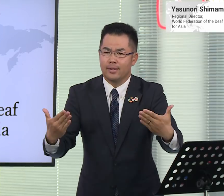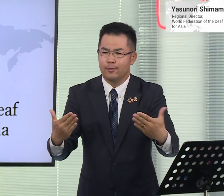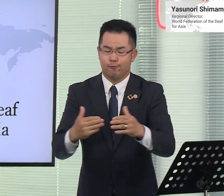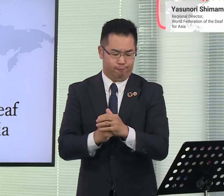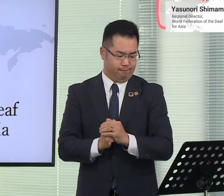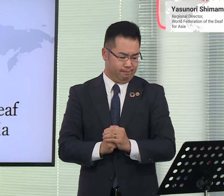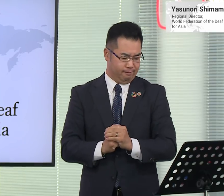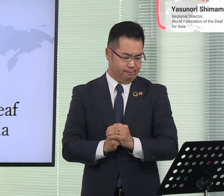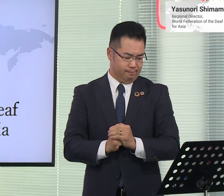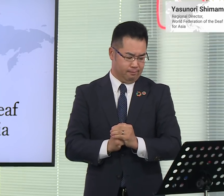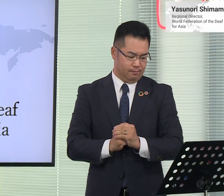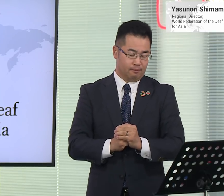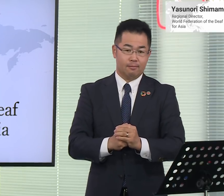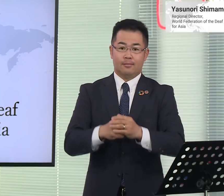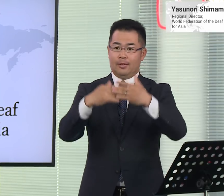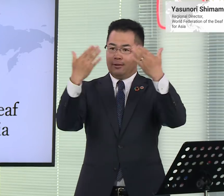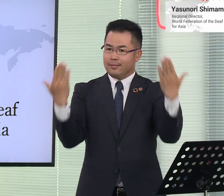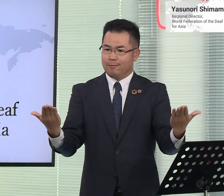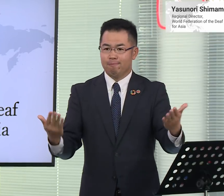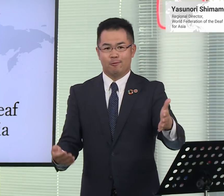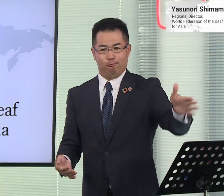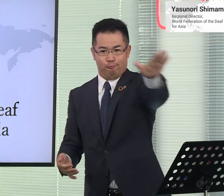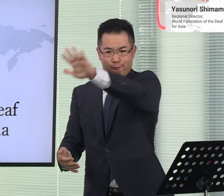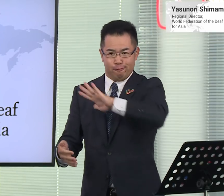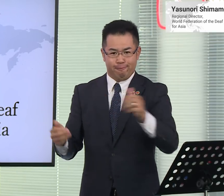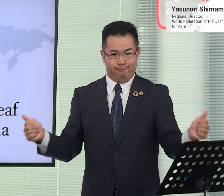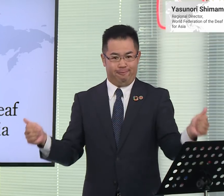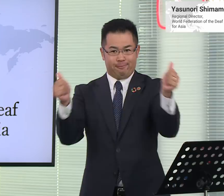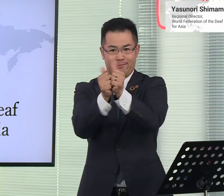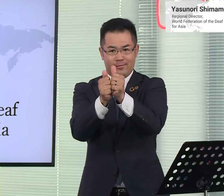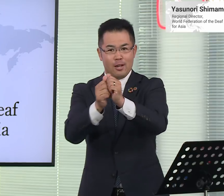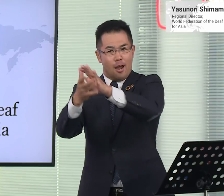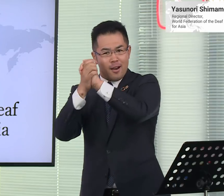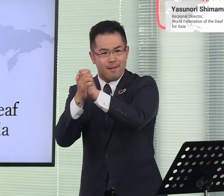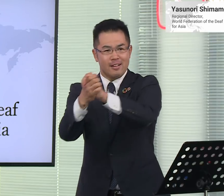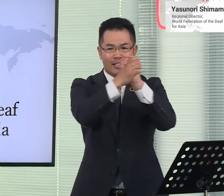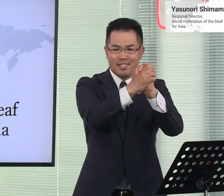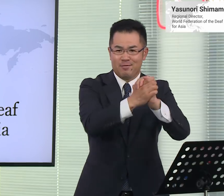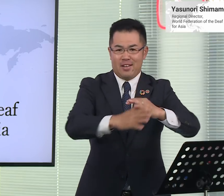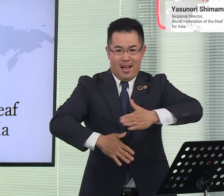this event, as well as the Japanese Federation of the Deaf,